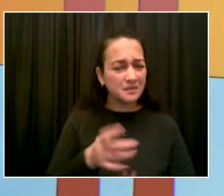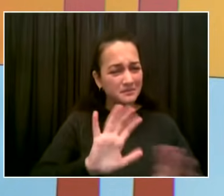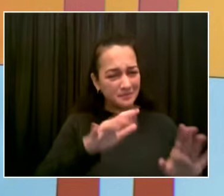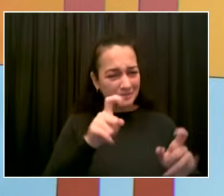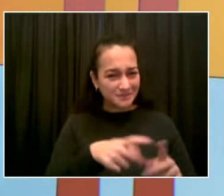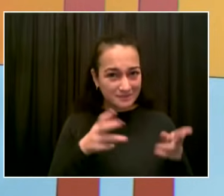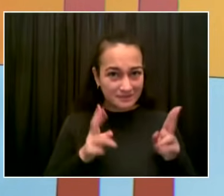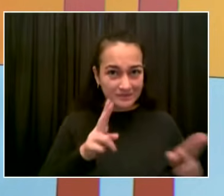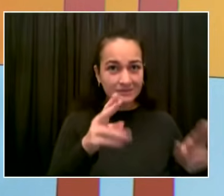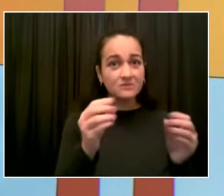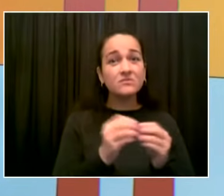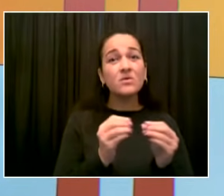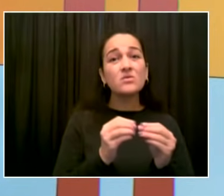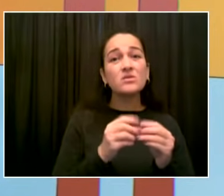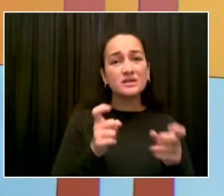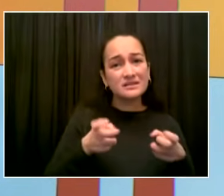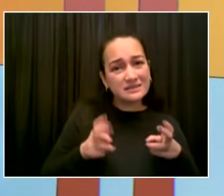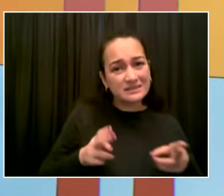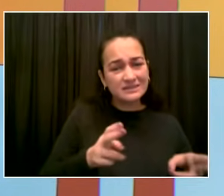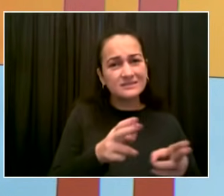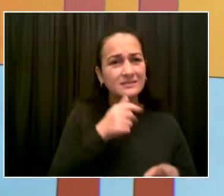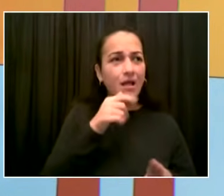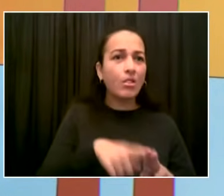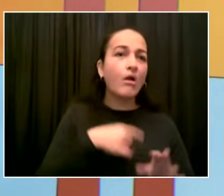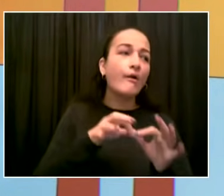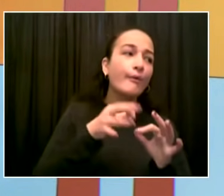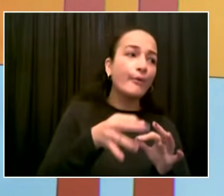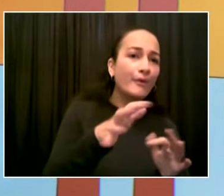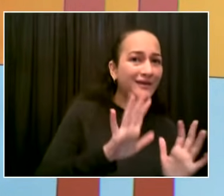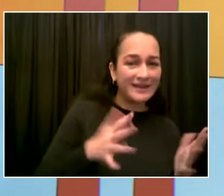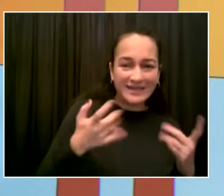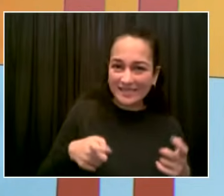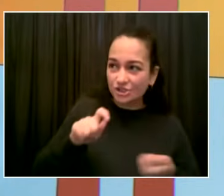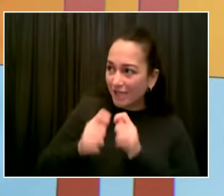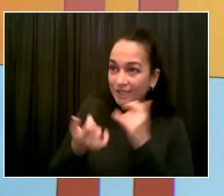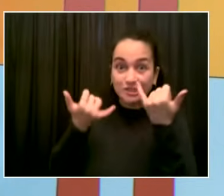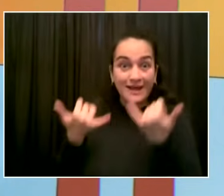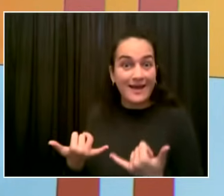CONGESTION, SO